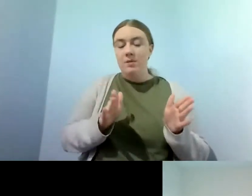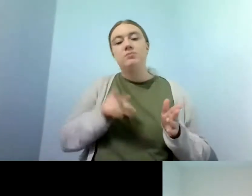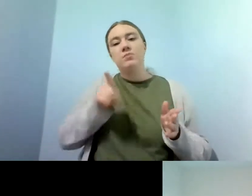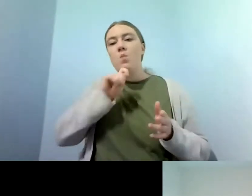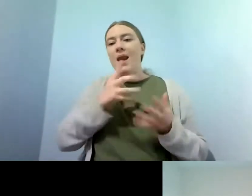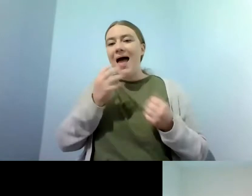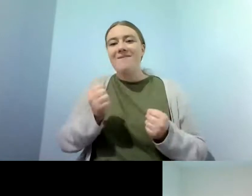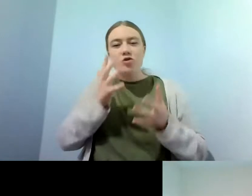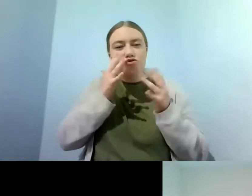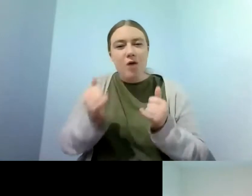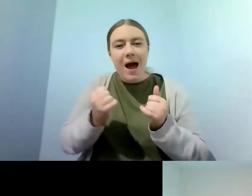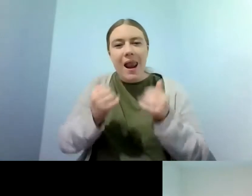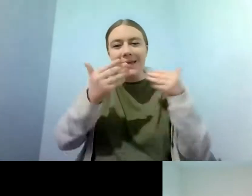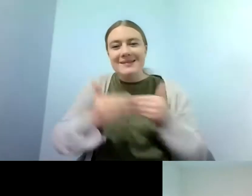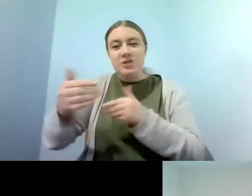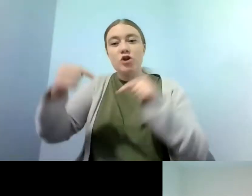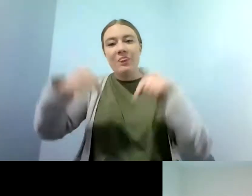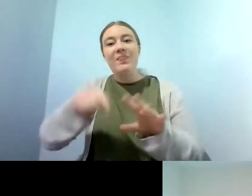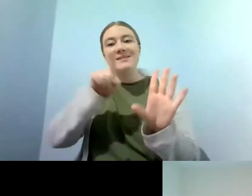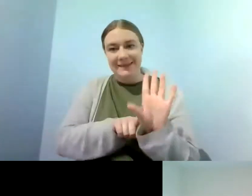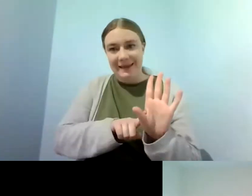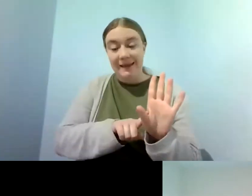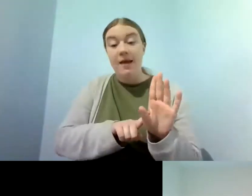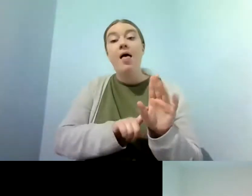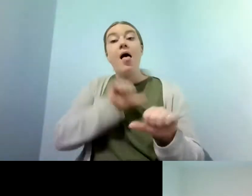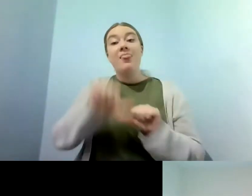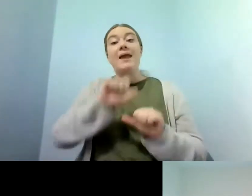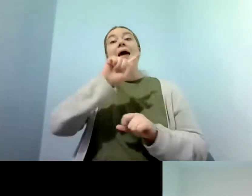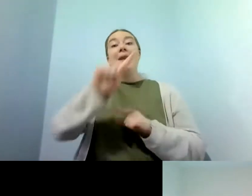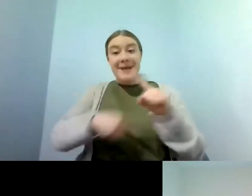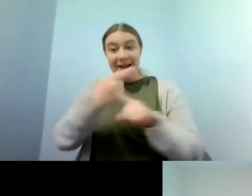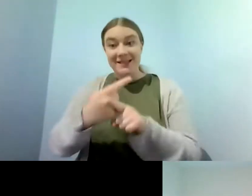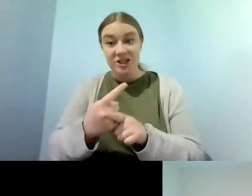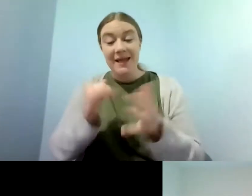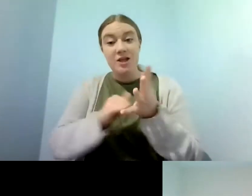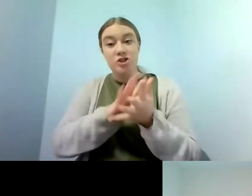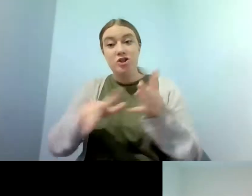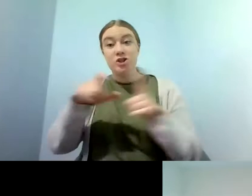sessions that we're running this year but then by next year's shad run um it will be kind of